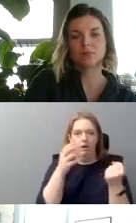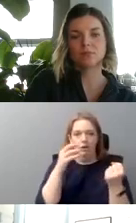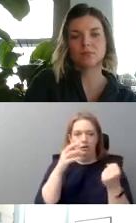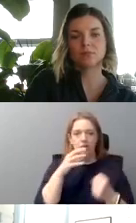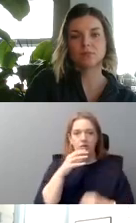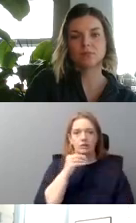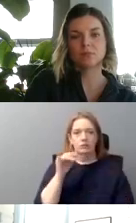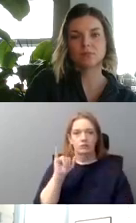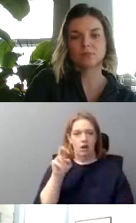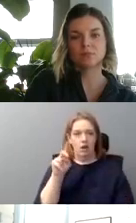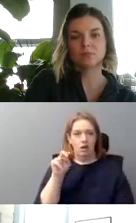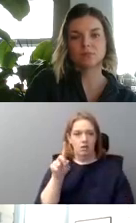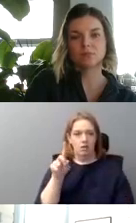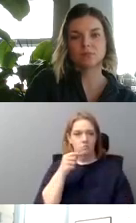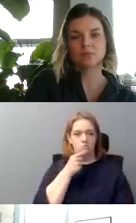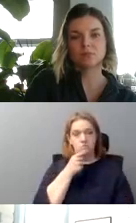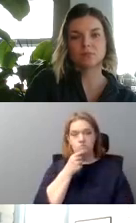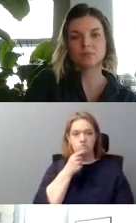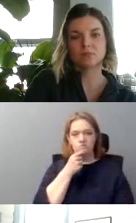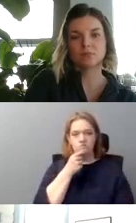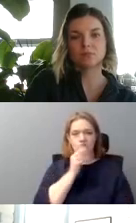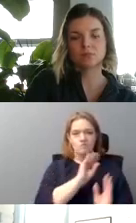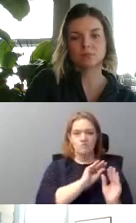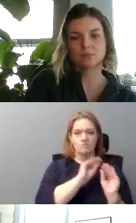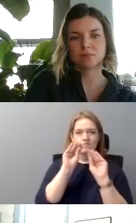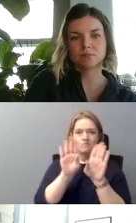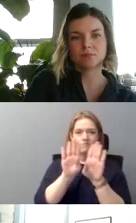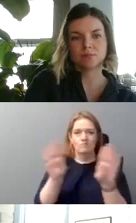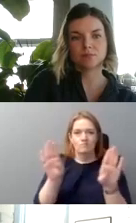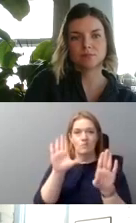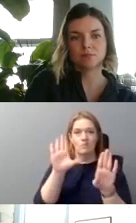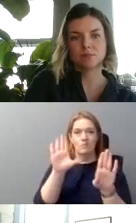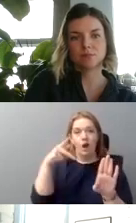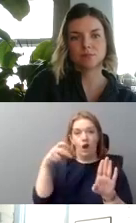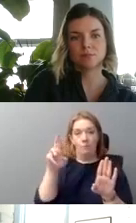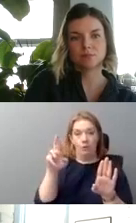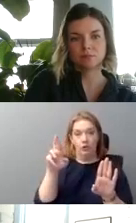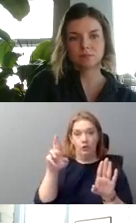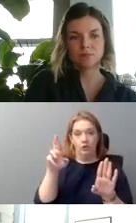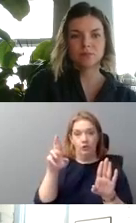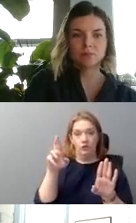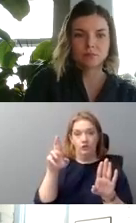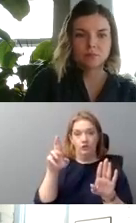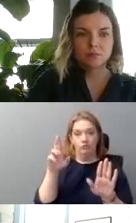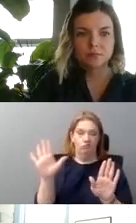tempting fate as well, put this giant sheet of copper up and just covered the window with it.